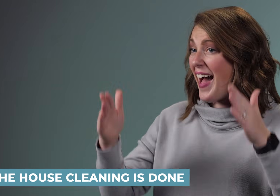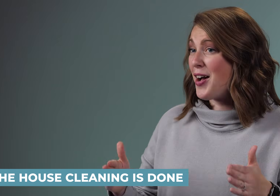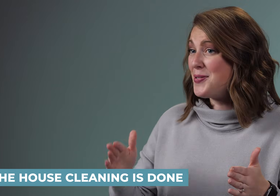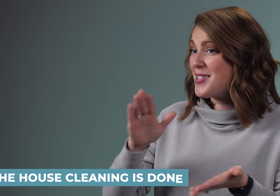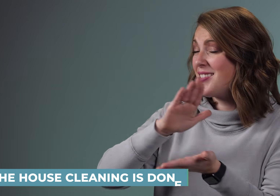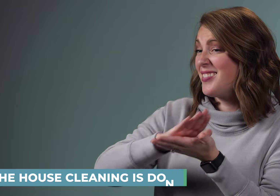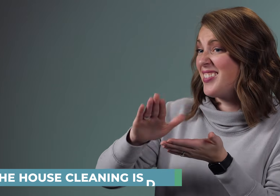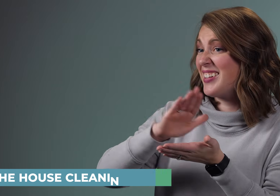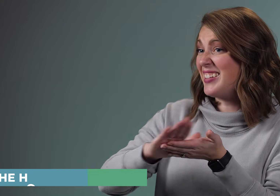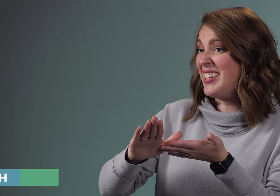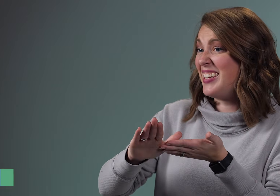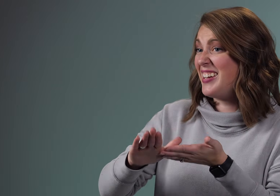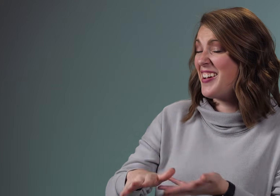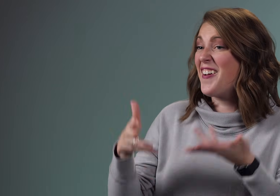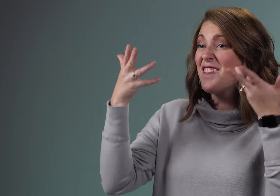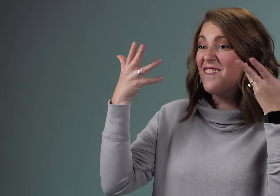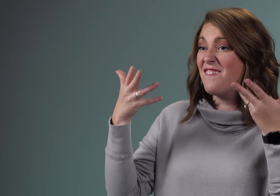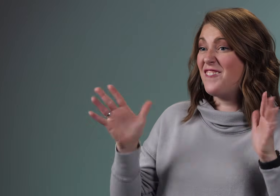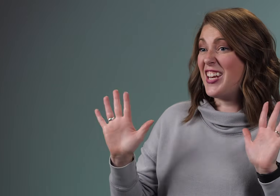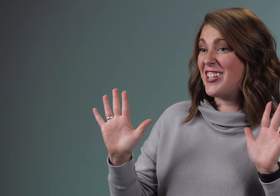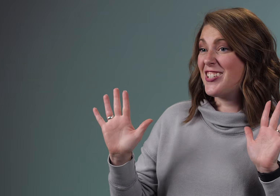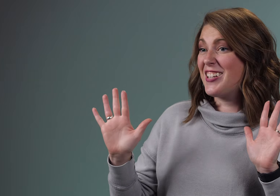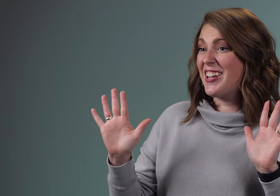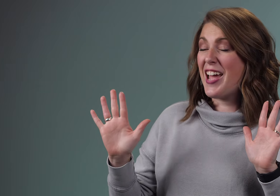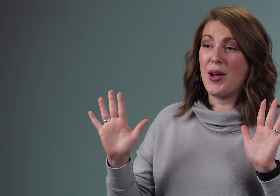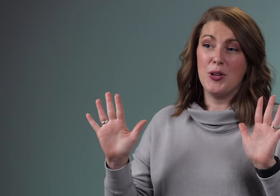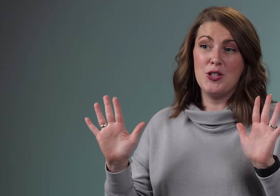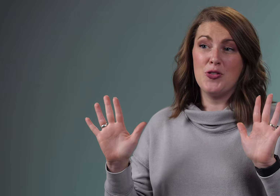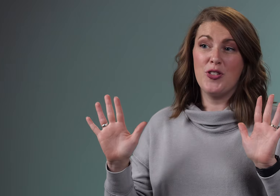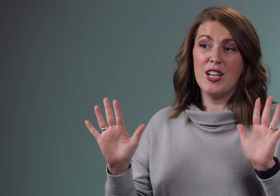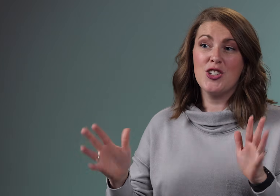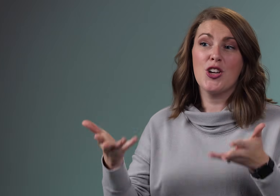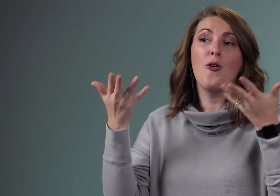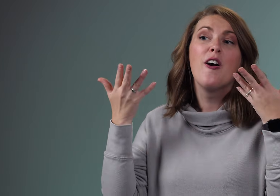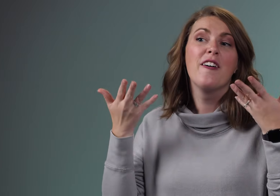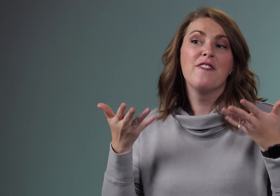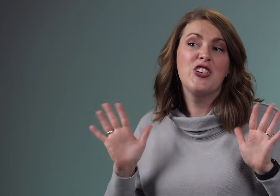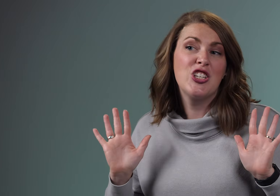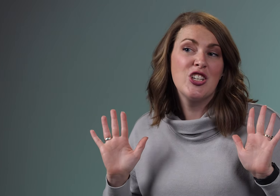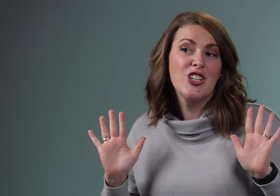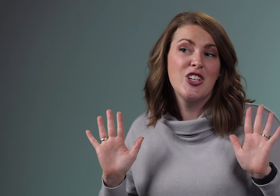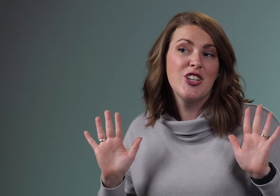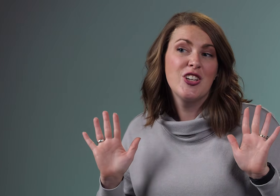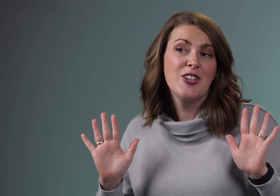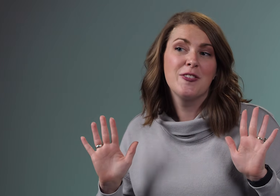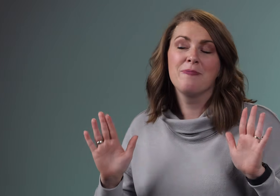HOUSE CLEAN FINISH And when you do FINISH go